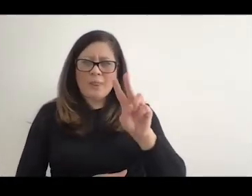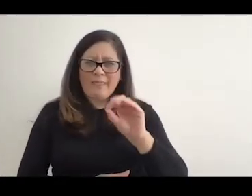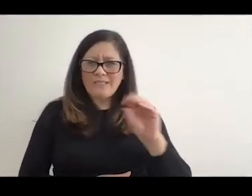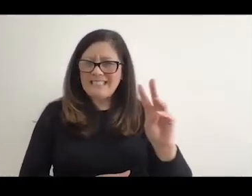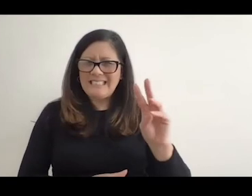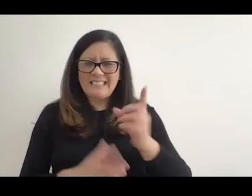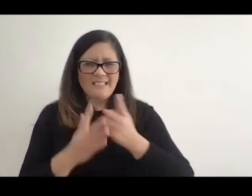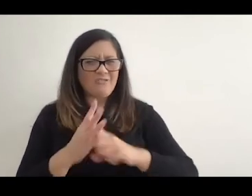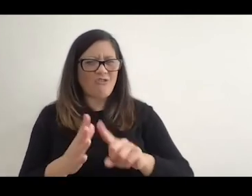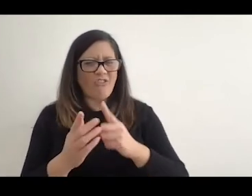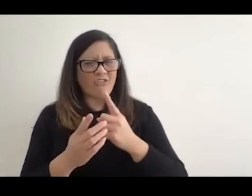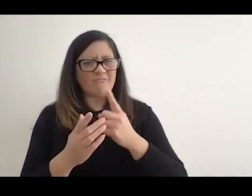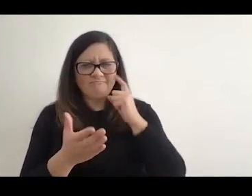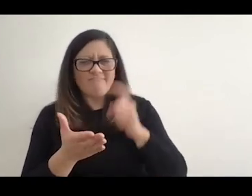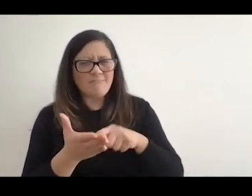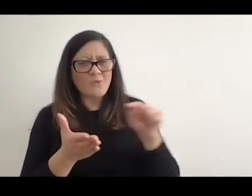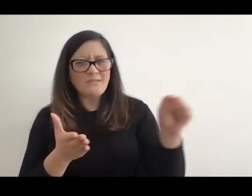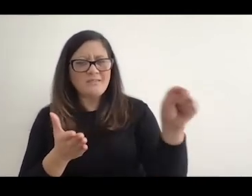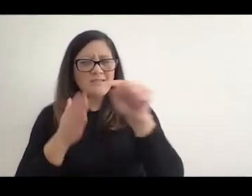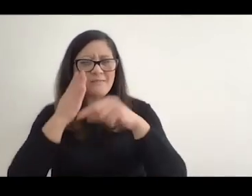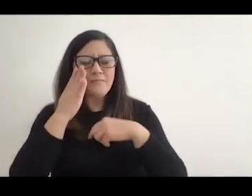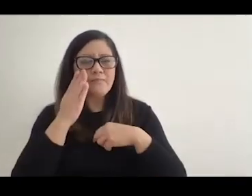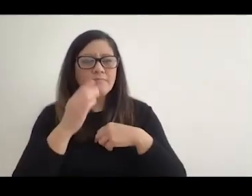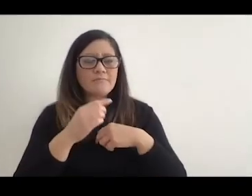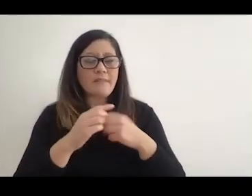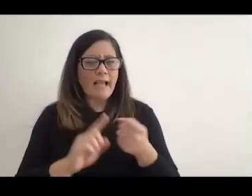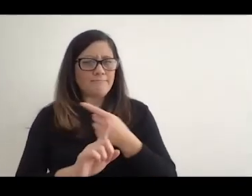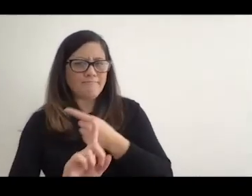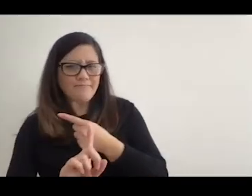thing that I didn't tell you about my disability fashion styling system is